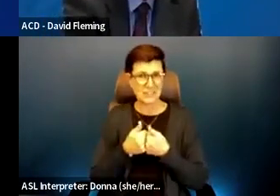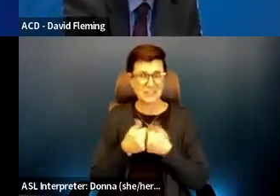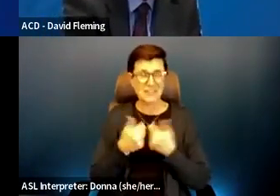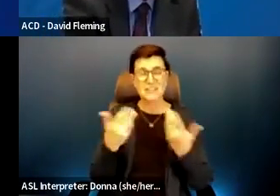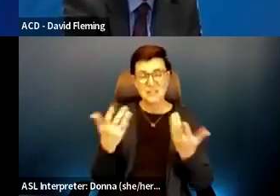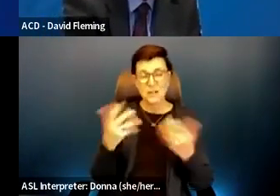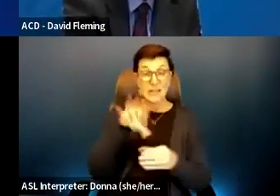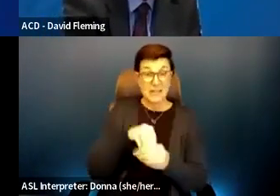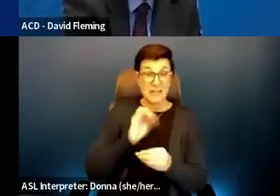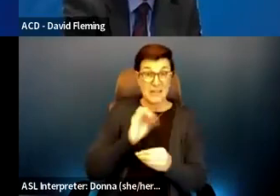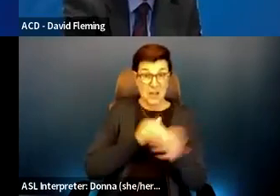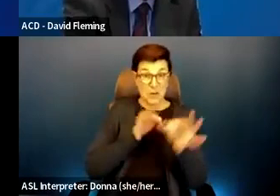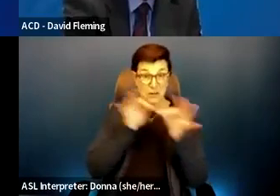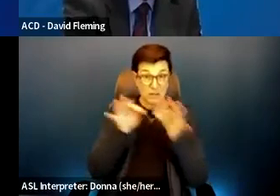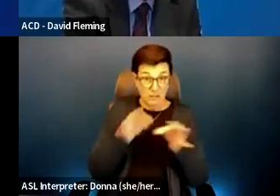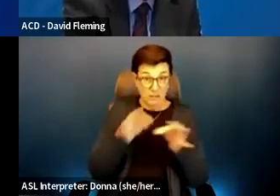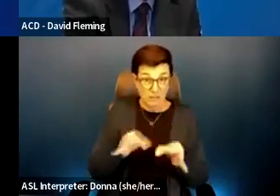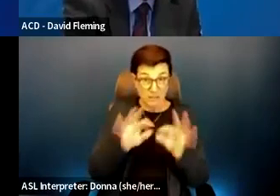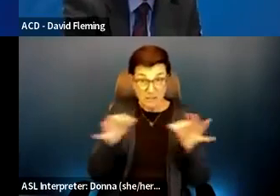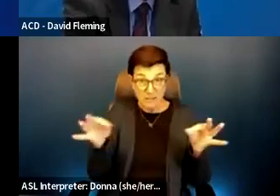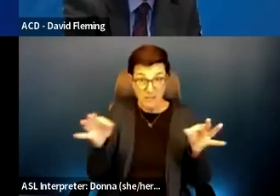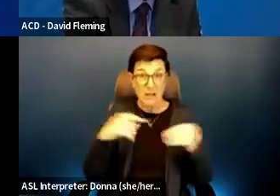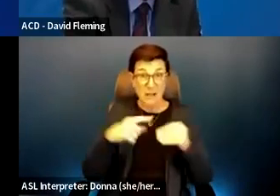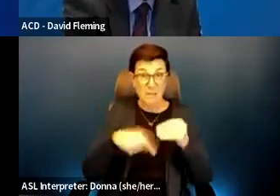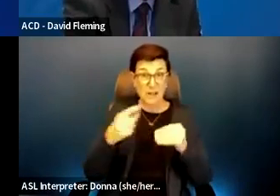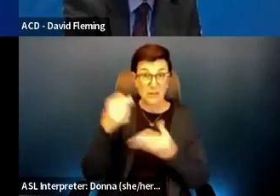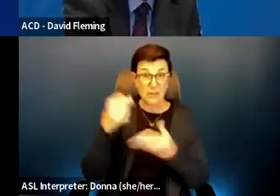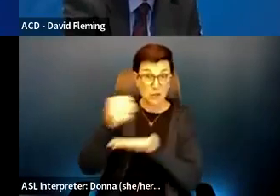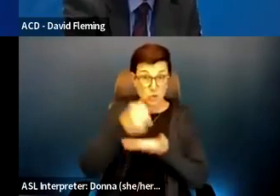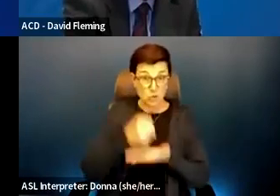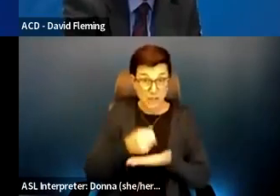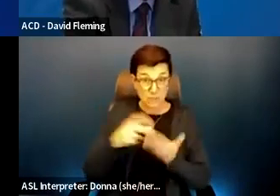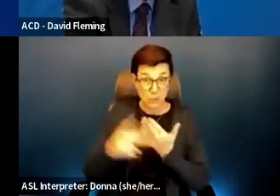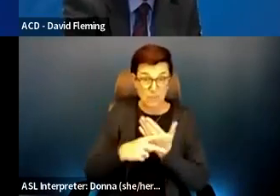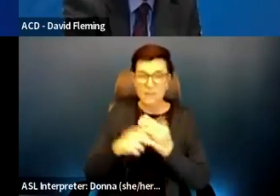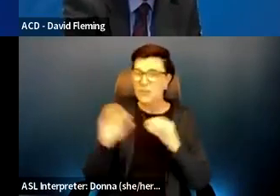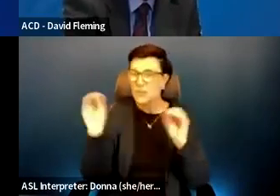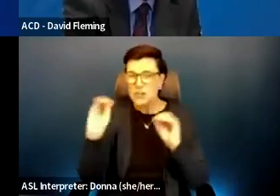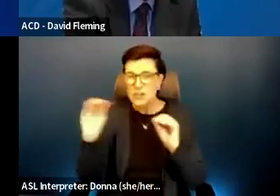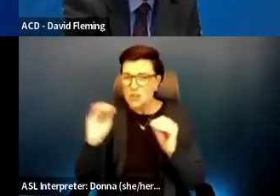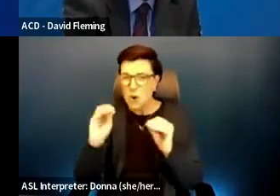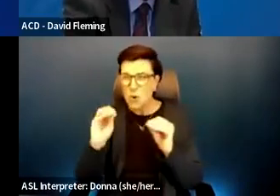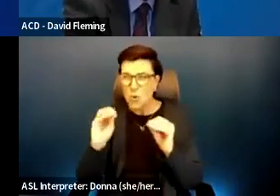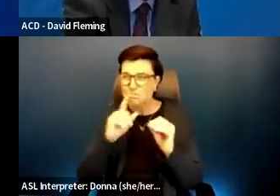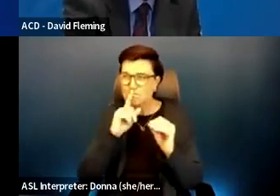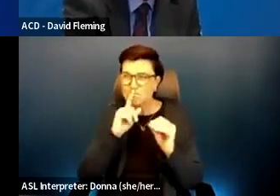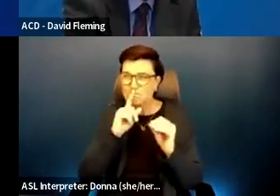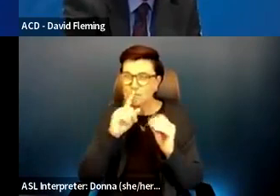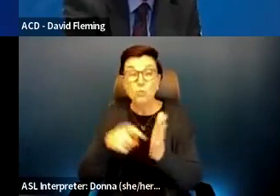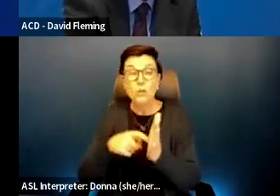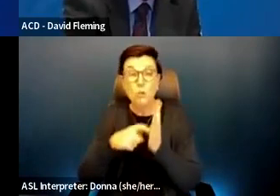for the grant program, there's not a requirement to achieve accreditation. There is language